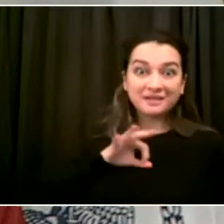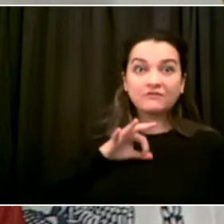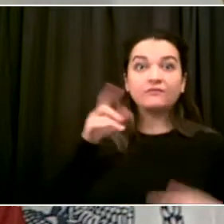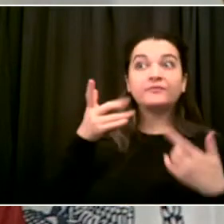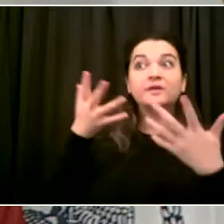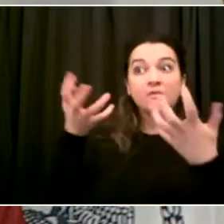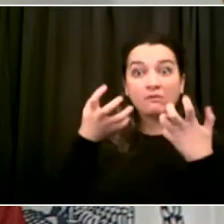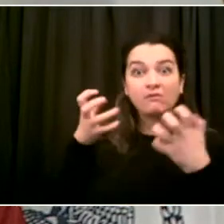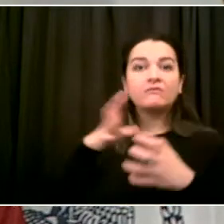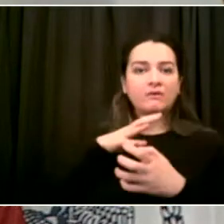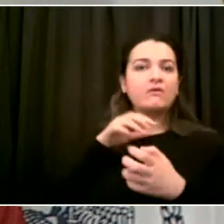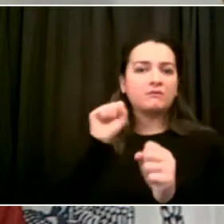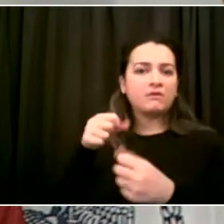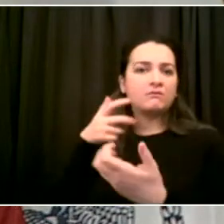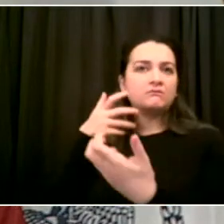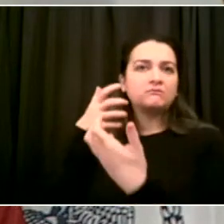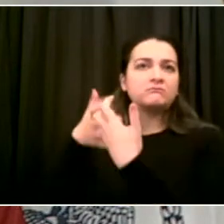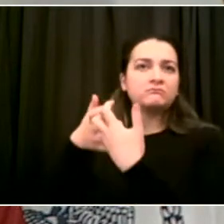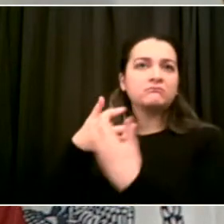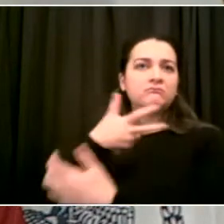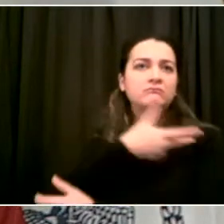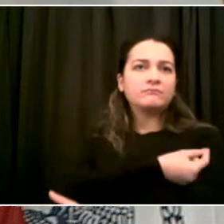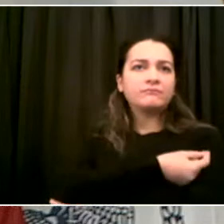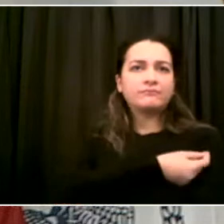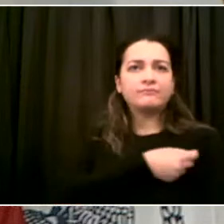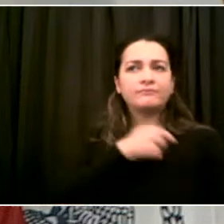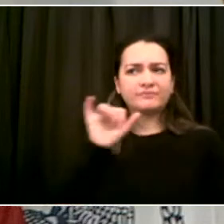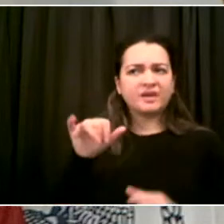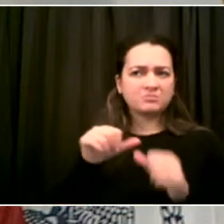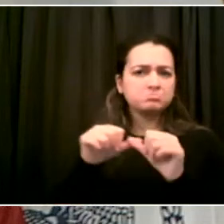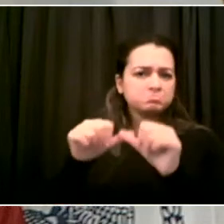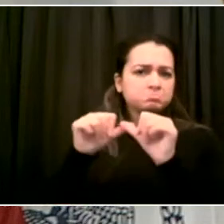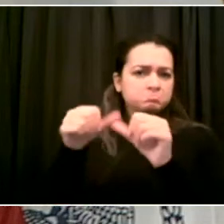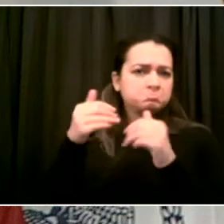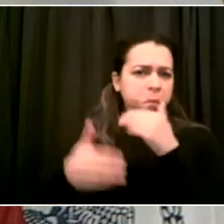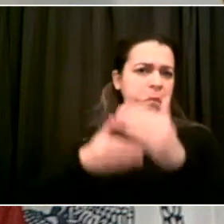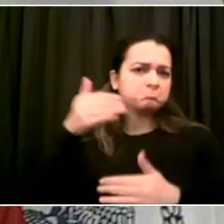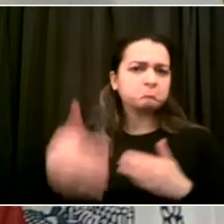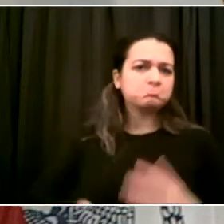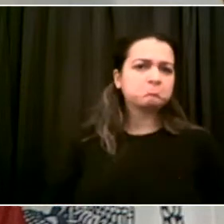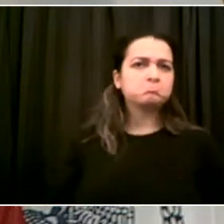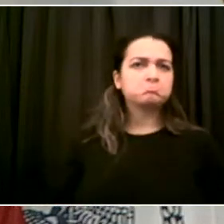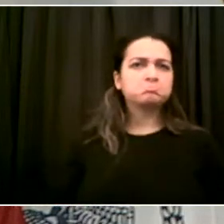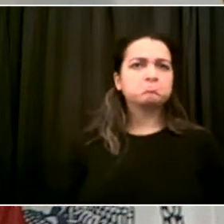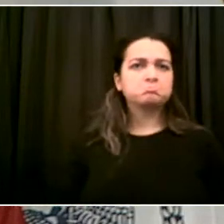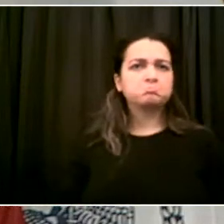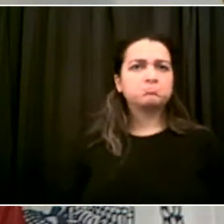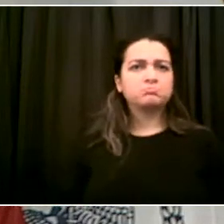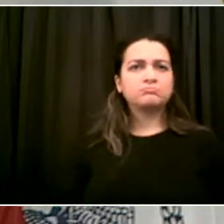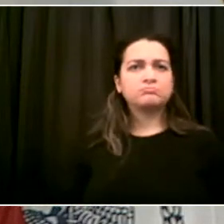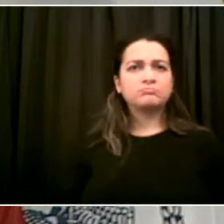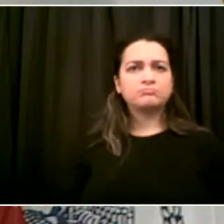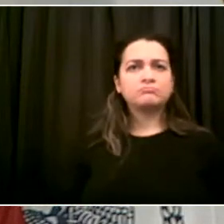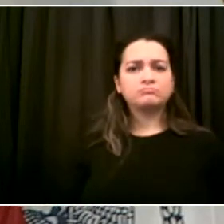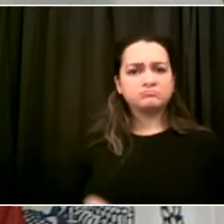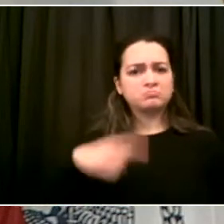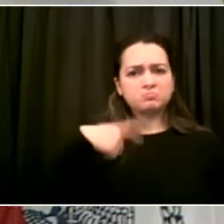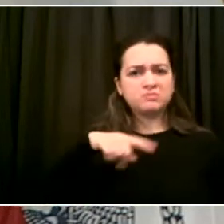EFFORT IS ONGOING, WE ARE BUILDING THAT OUT QUICKLY, AGAIN WE'RE SEEING PEOPLLE WWO HAAE RCHOOSING